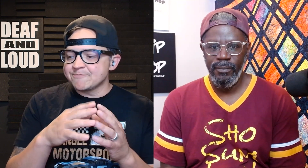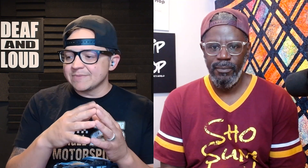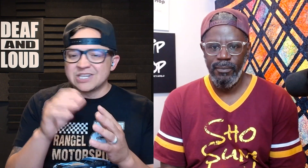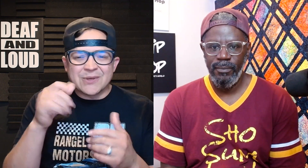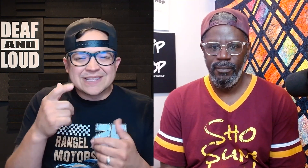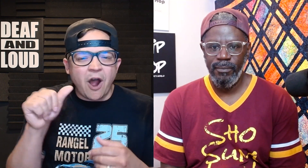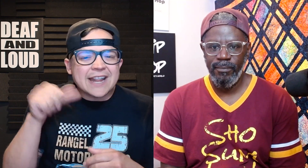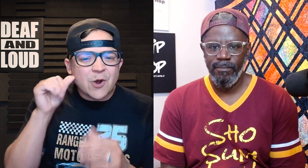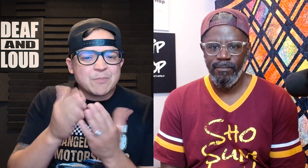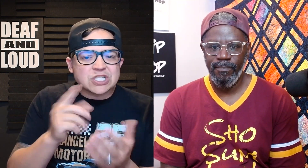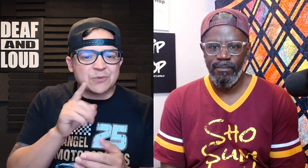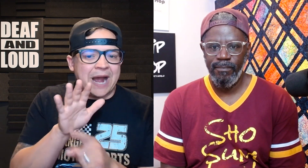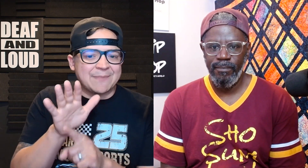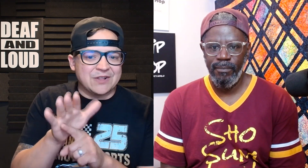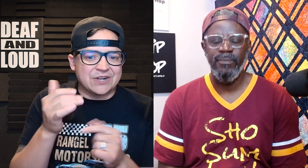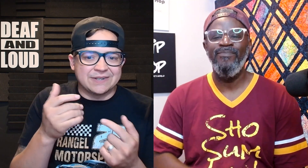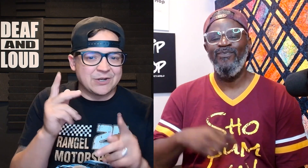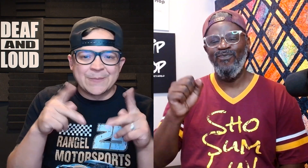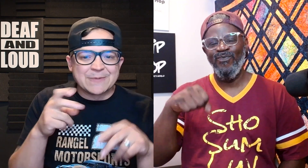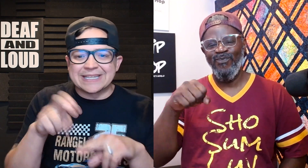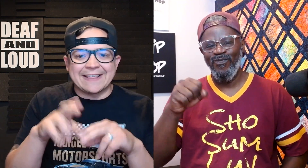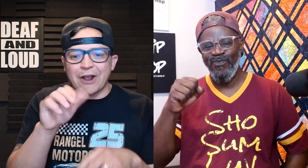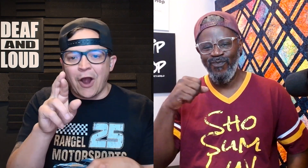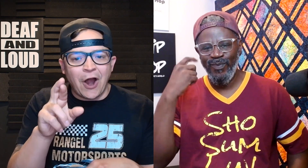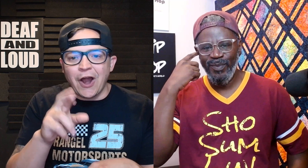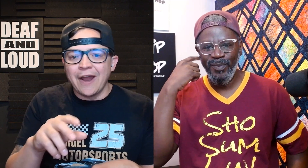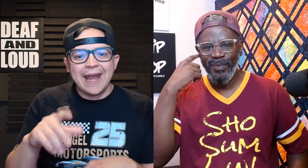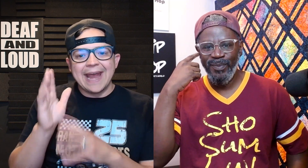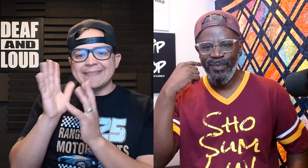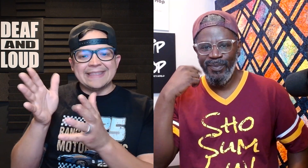You know, audiobooks are popular. You know, people get in the car, and they